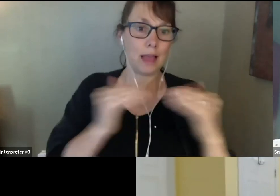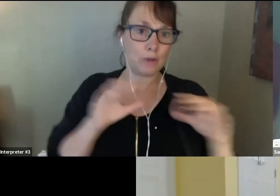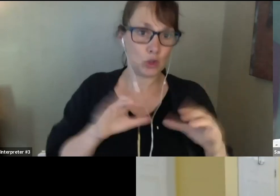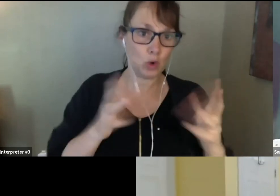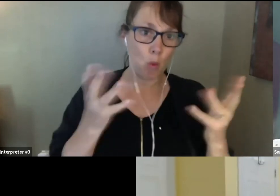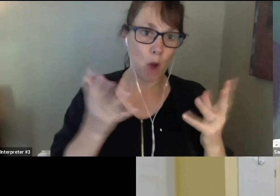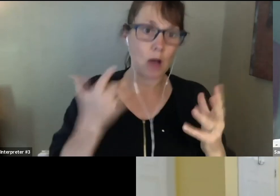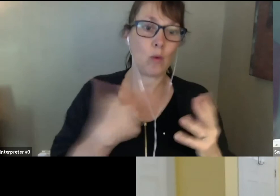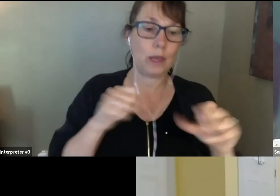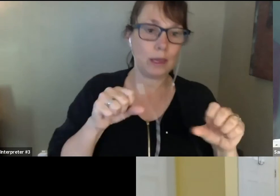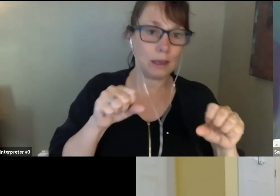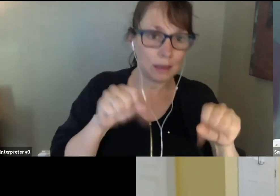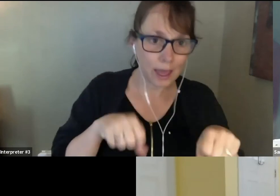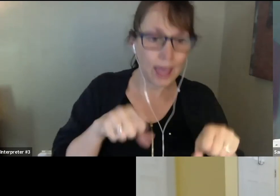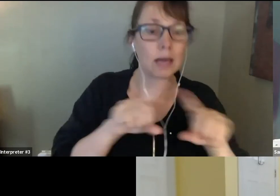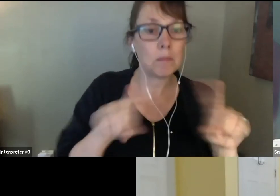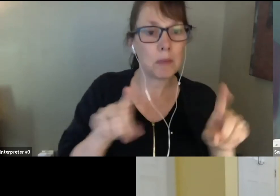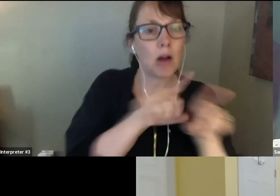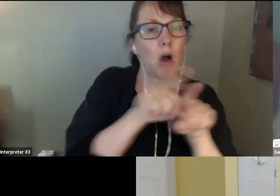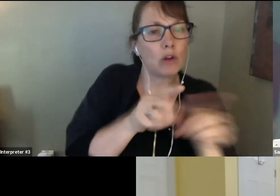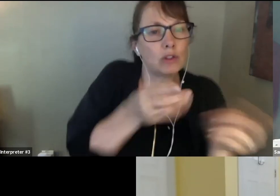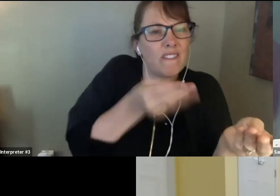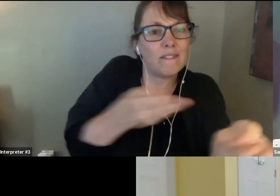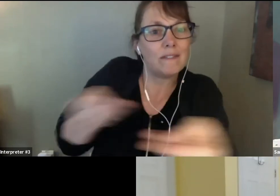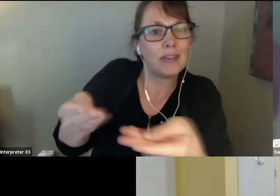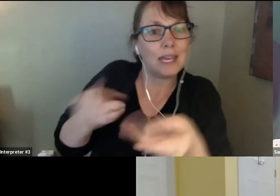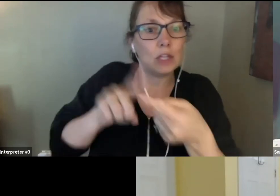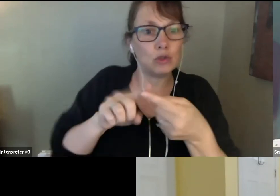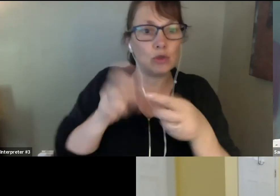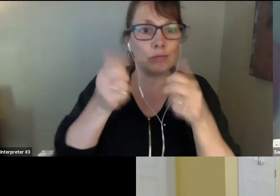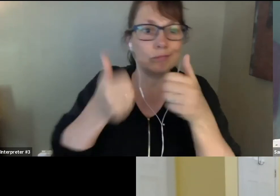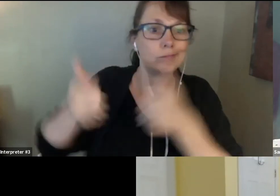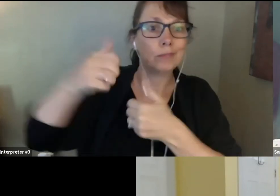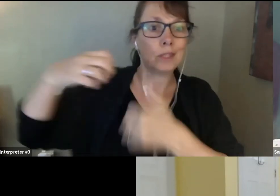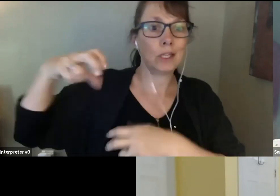feed this back to the chairs and to the panels to really make sure that we haven’t missed